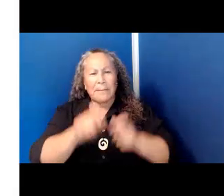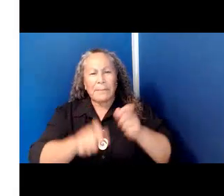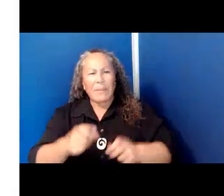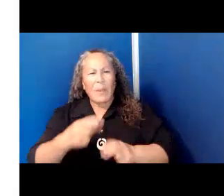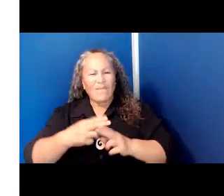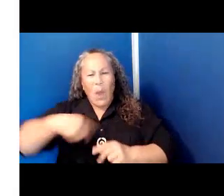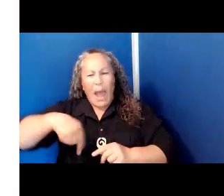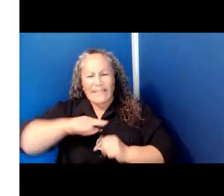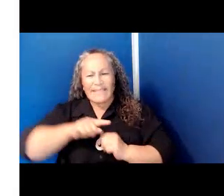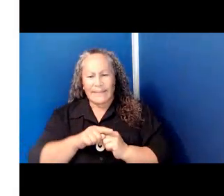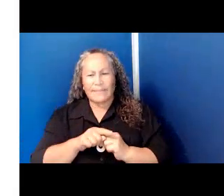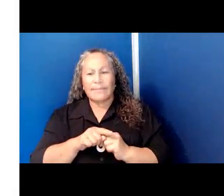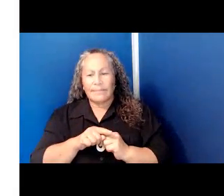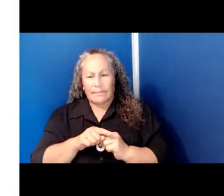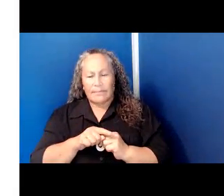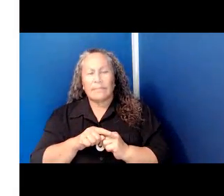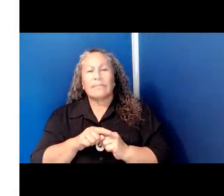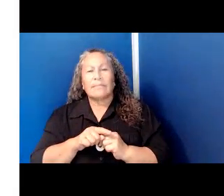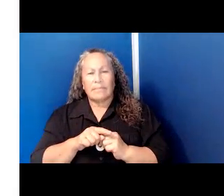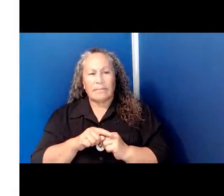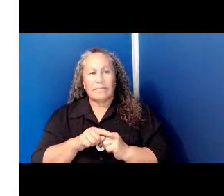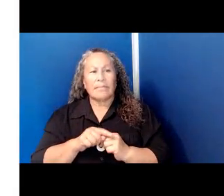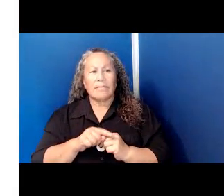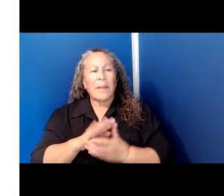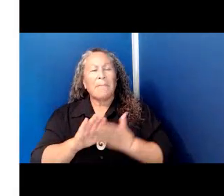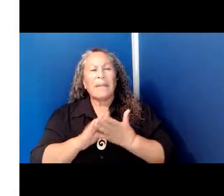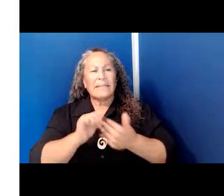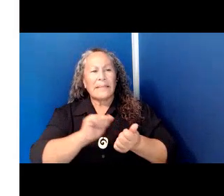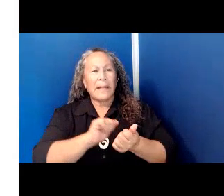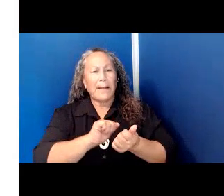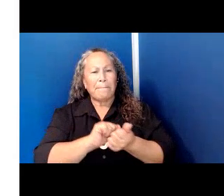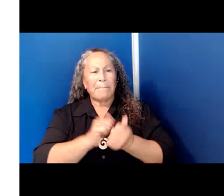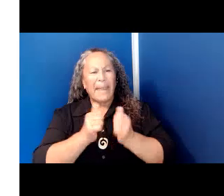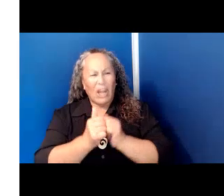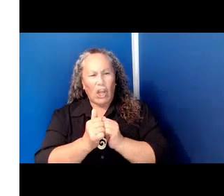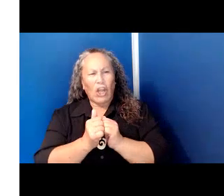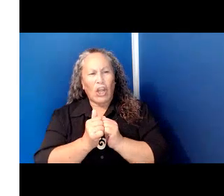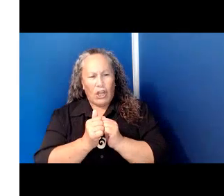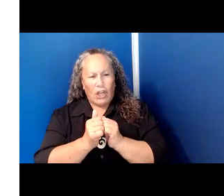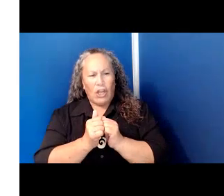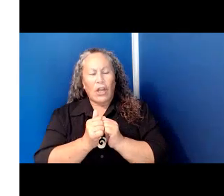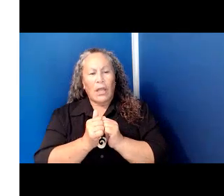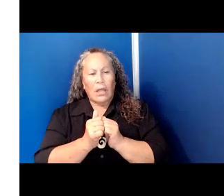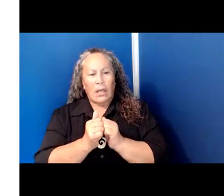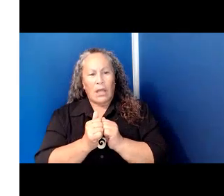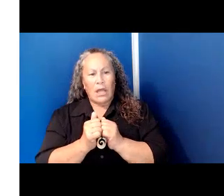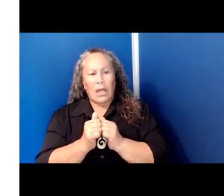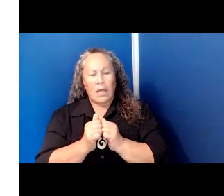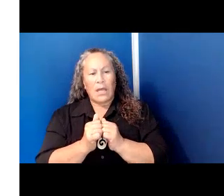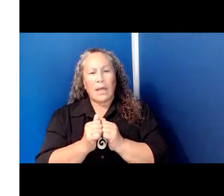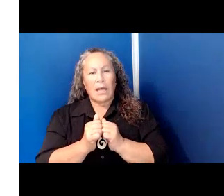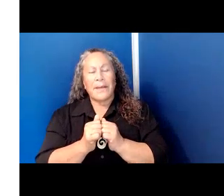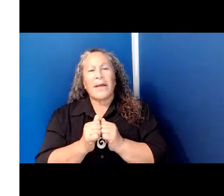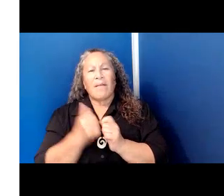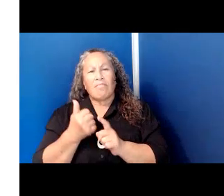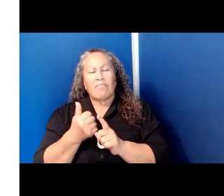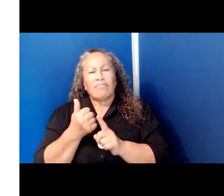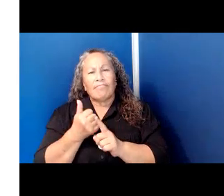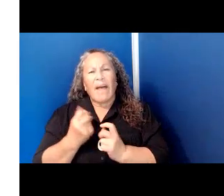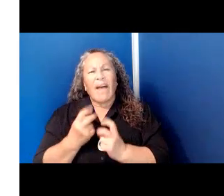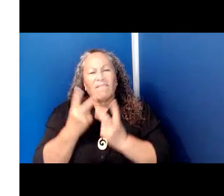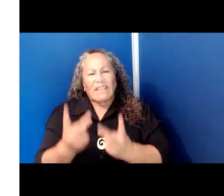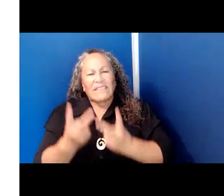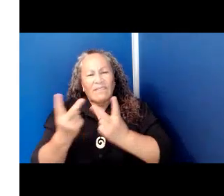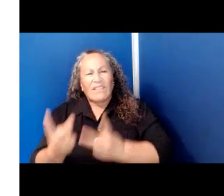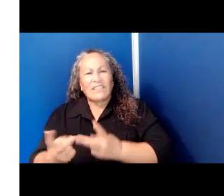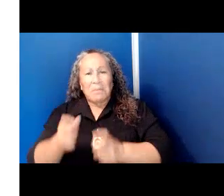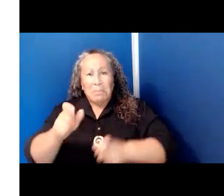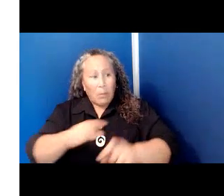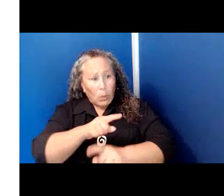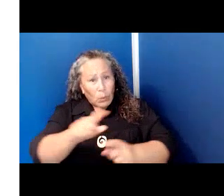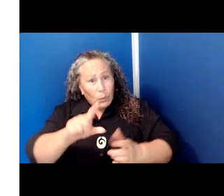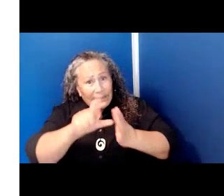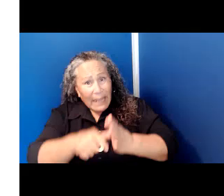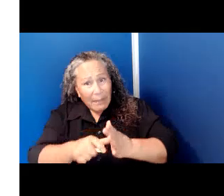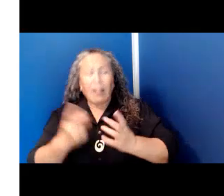People for Us is a peer visiting service who visits disabled adults and tāngata whaikaha